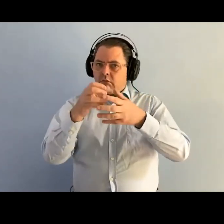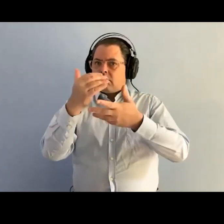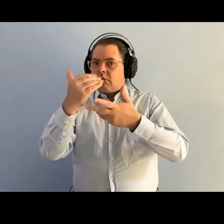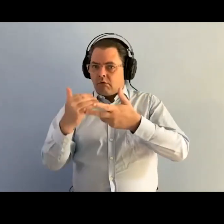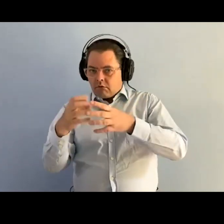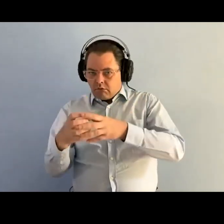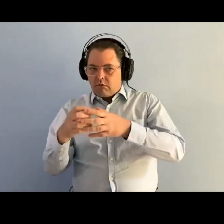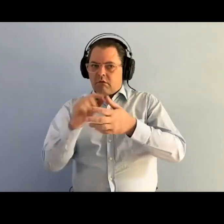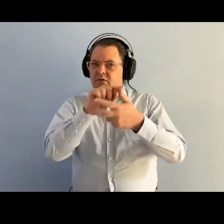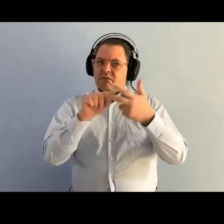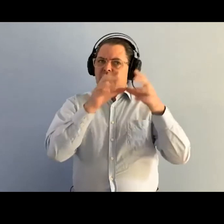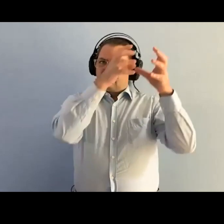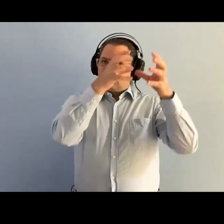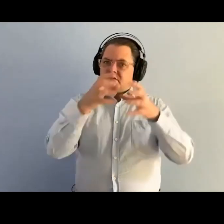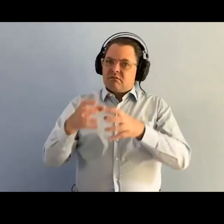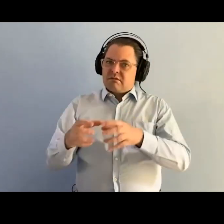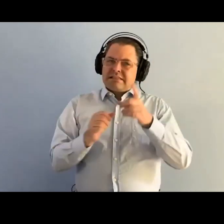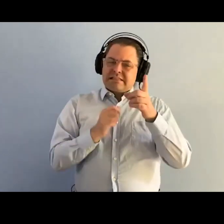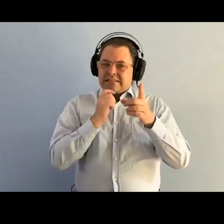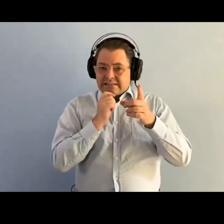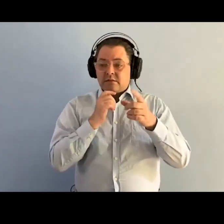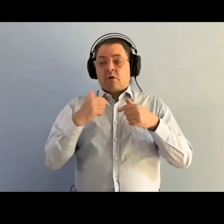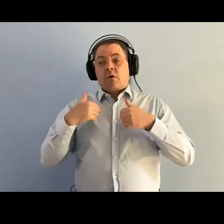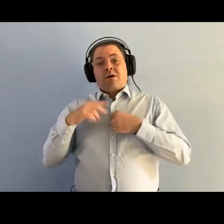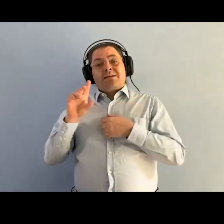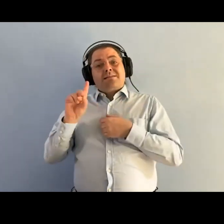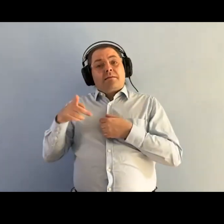this topic visible